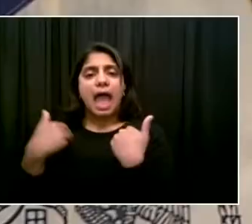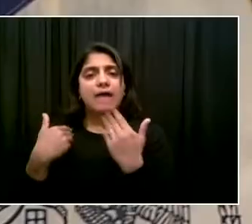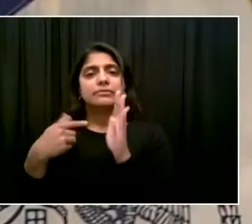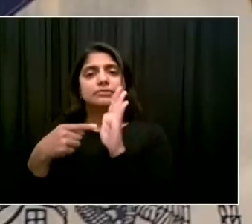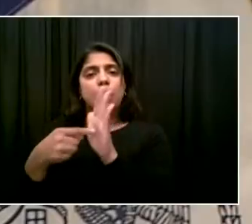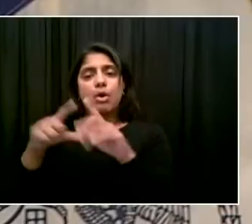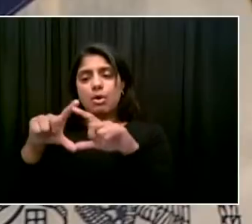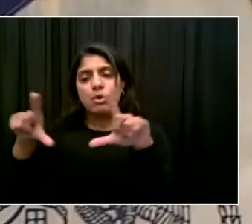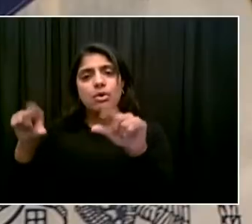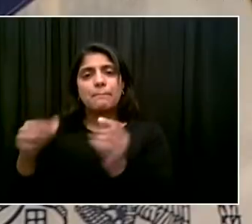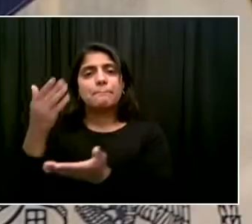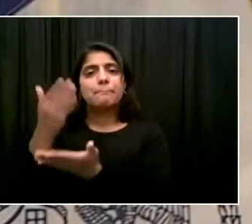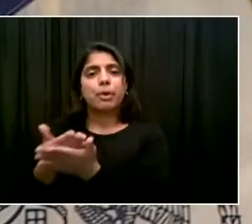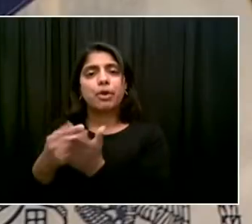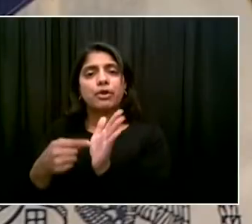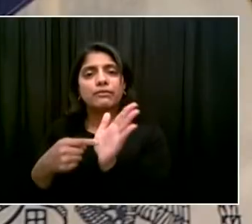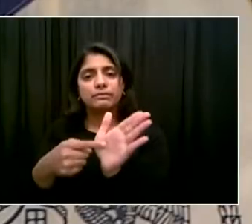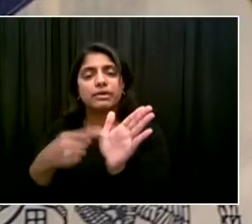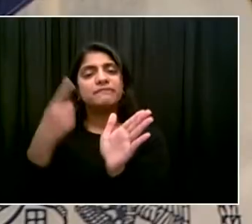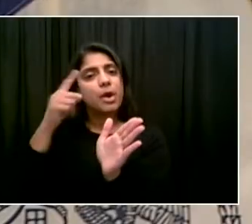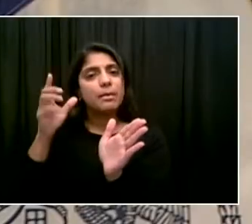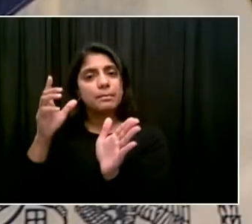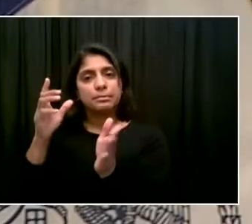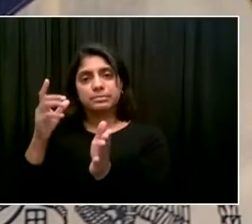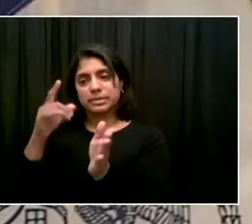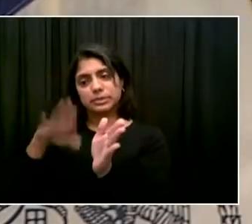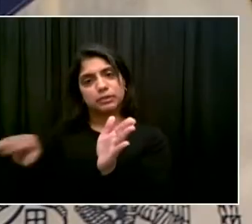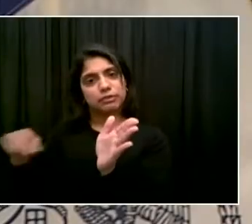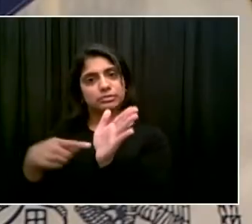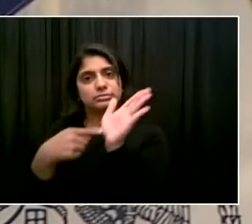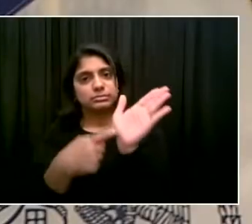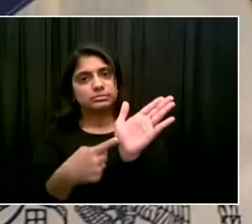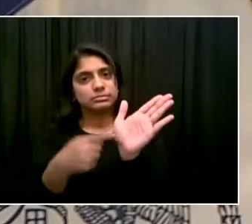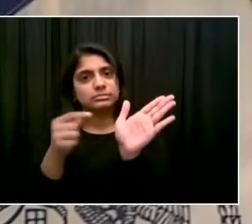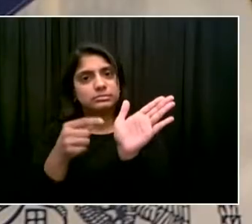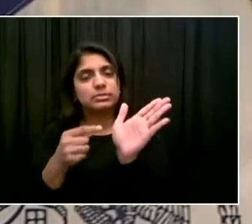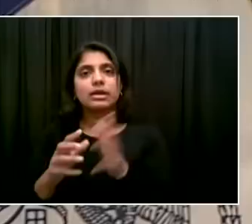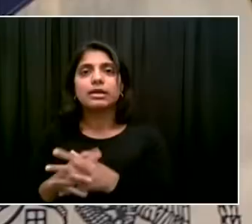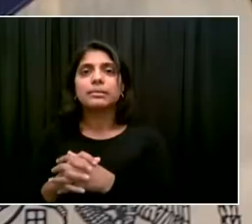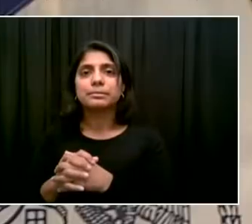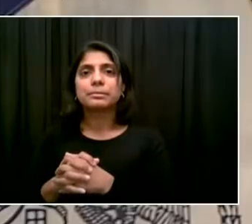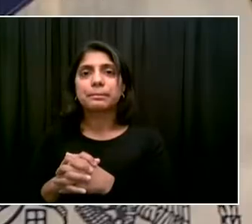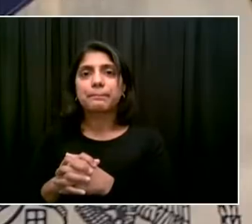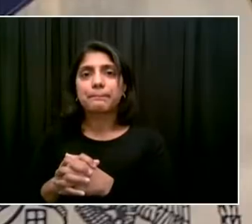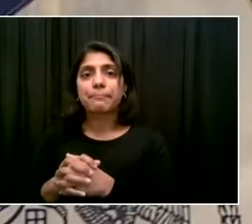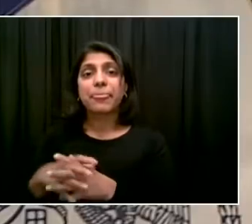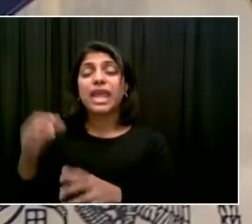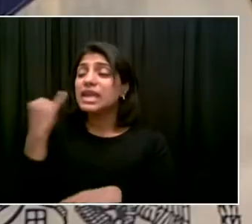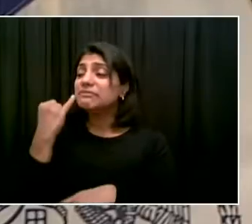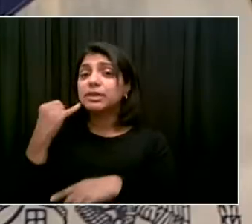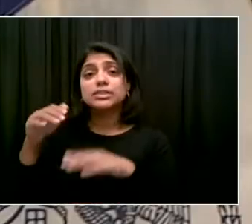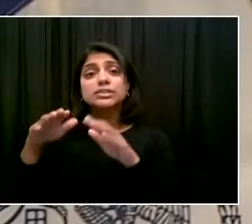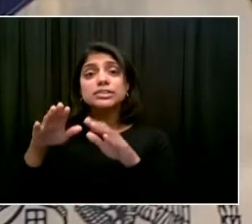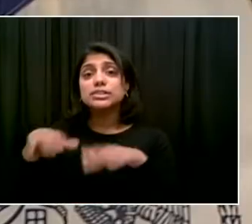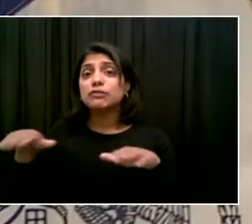RESTAURANT, FITNESS AREA OR ENTERTAINMENT. IF THEY DON'T HAVE THE DOSE IS A REALLY SIMPLE